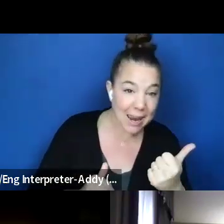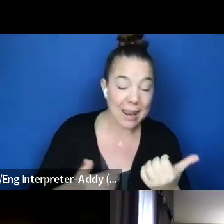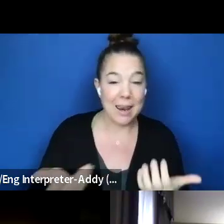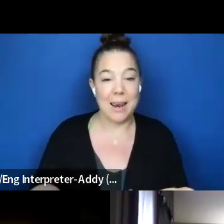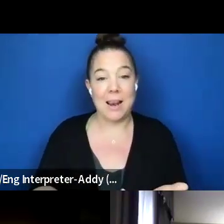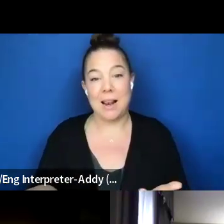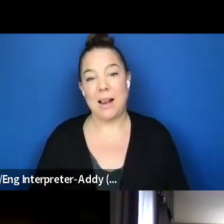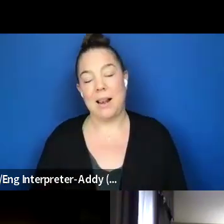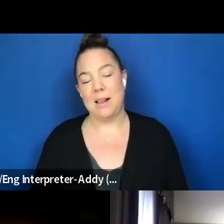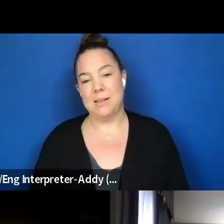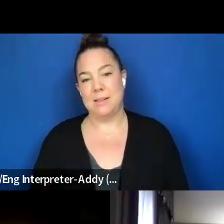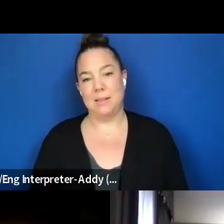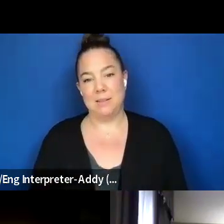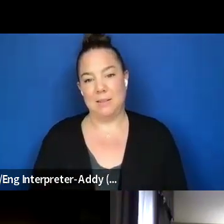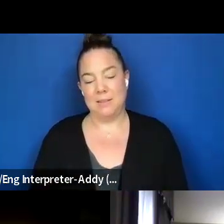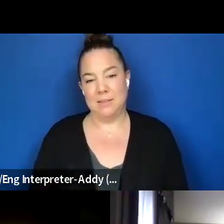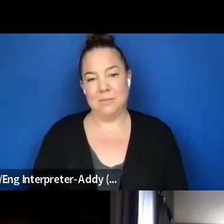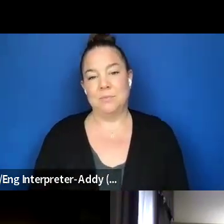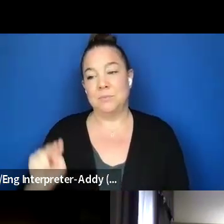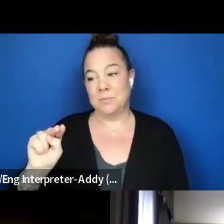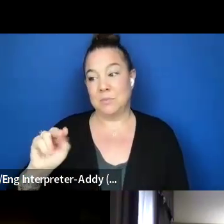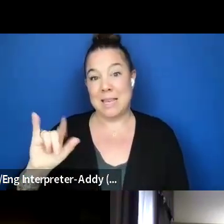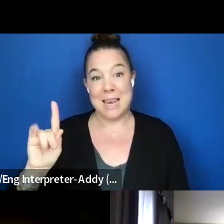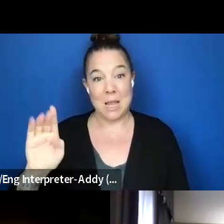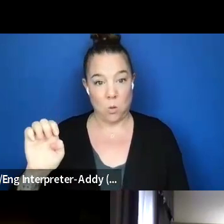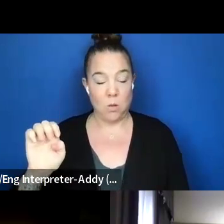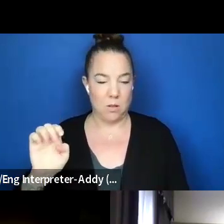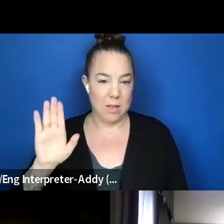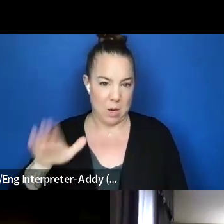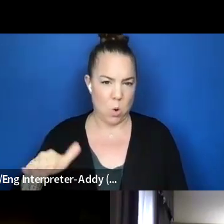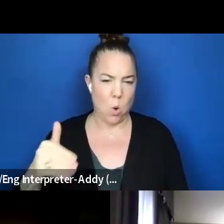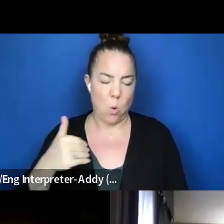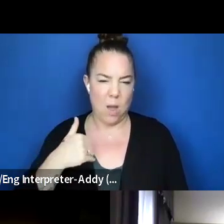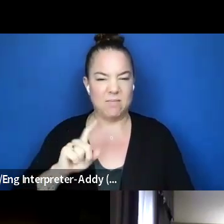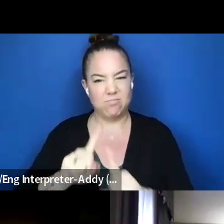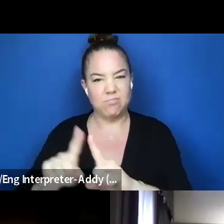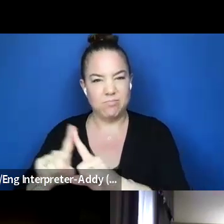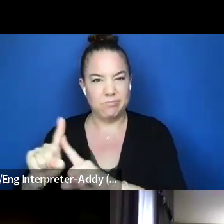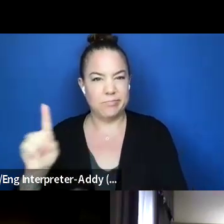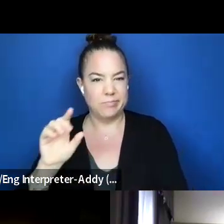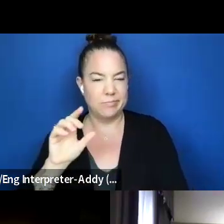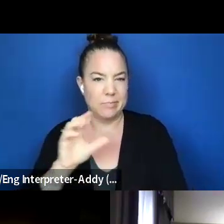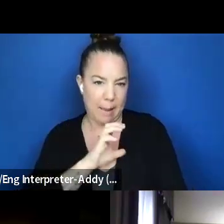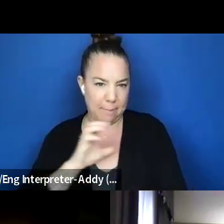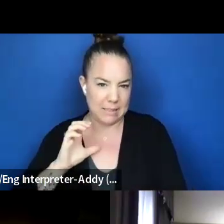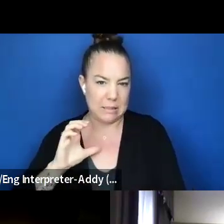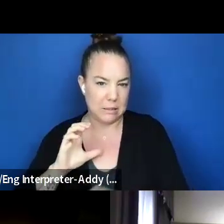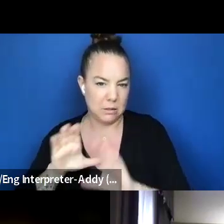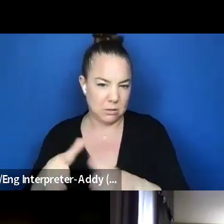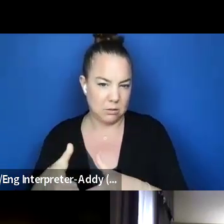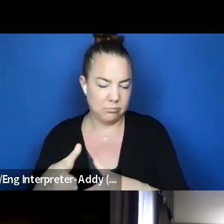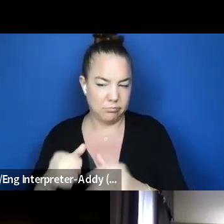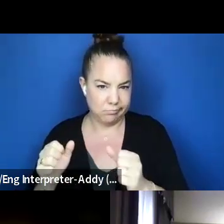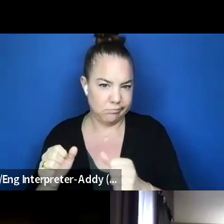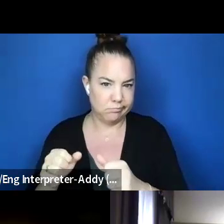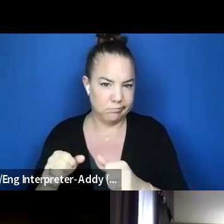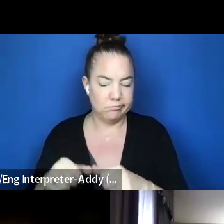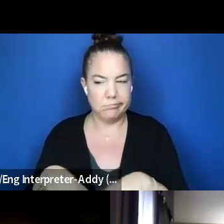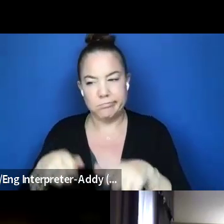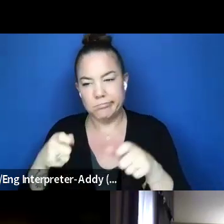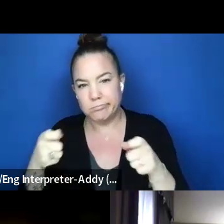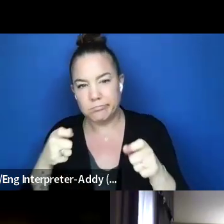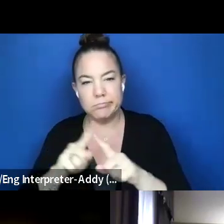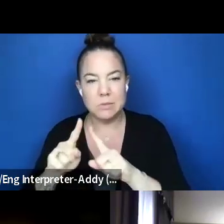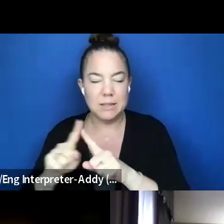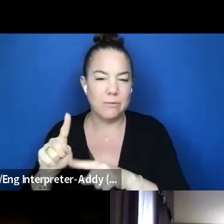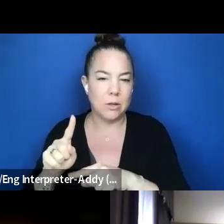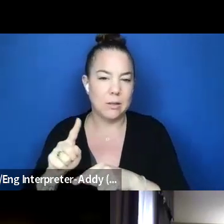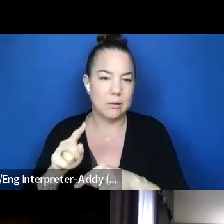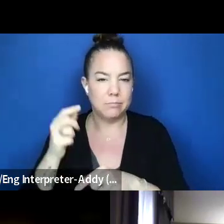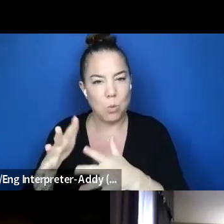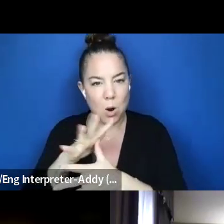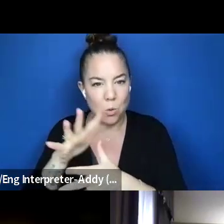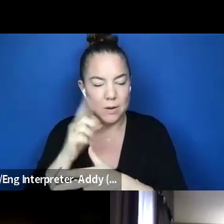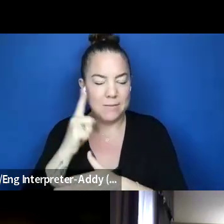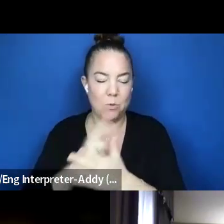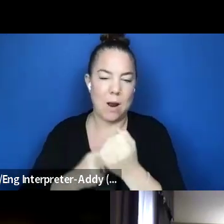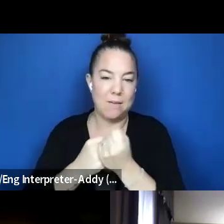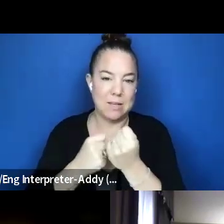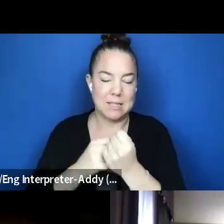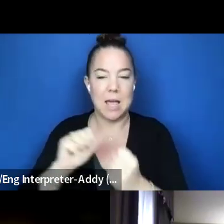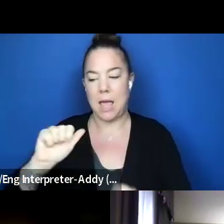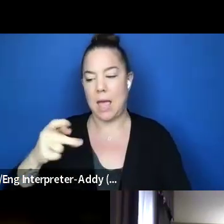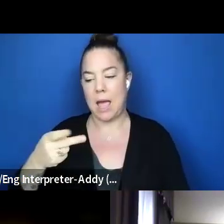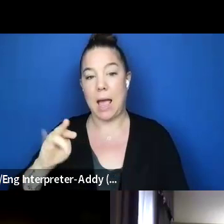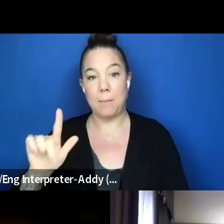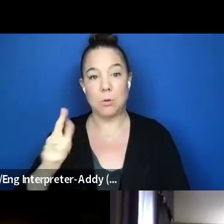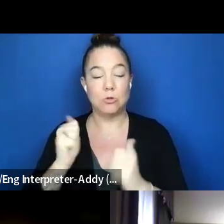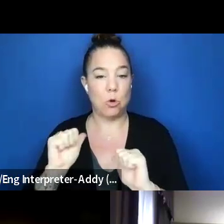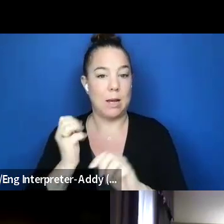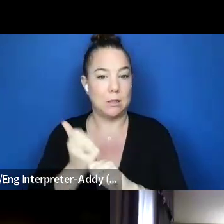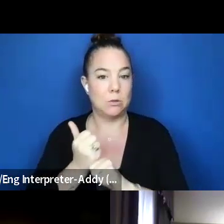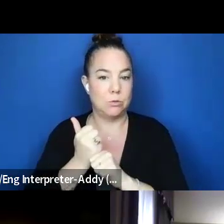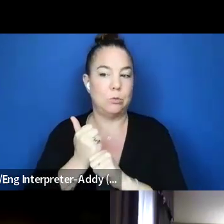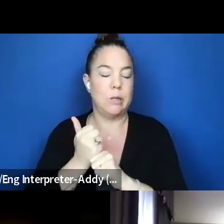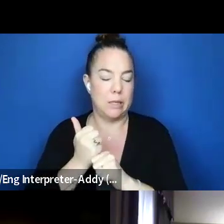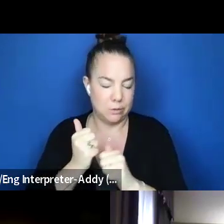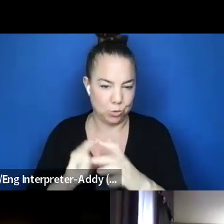Brooke Wilson (she/her): and I know that that nickel they have. They have a few different committees that that work on different priorities of advocacy. April also is trying to get a transportation advocacy committee up and running.